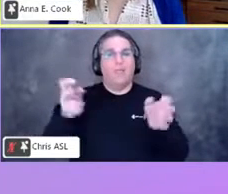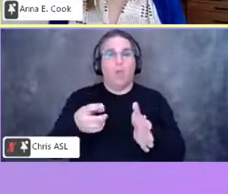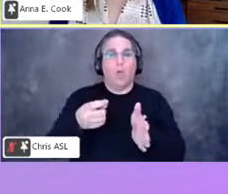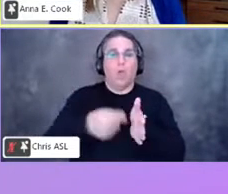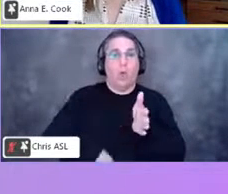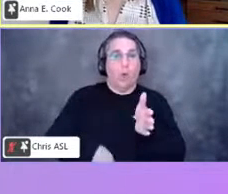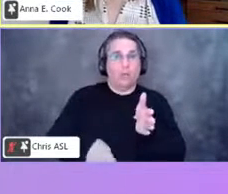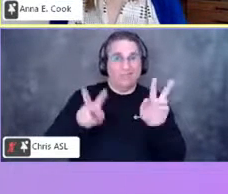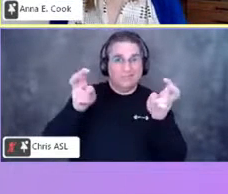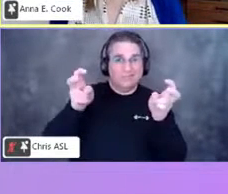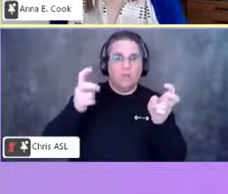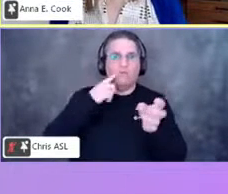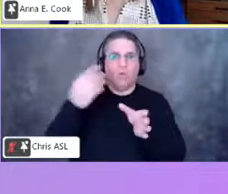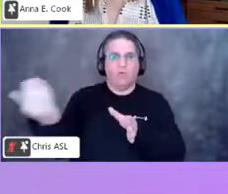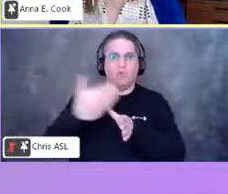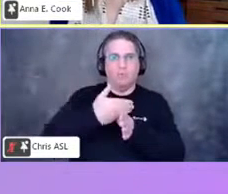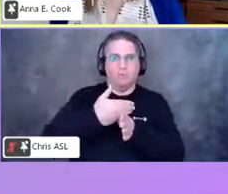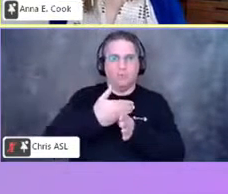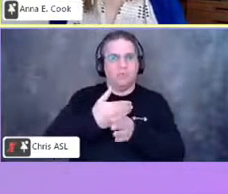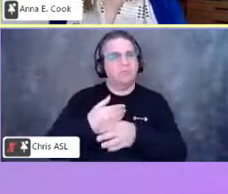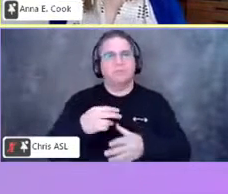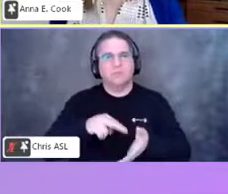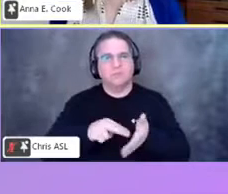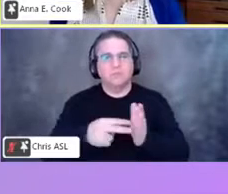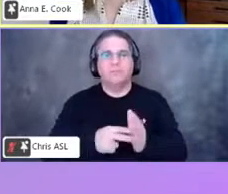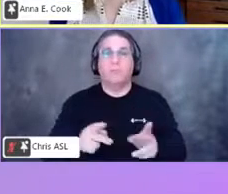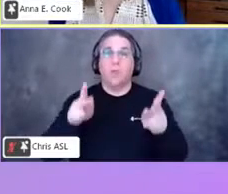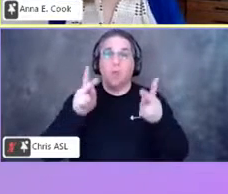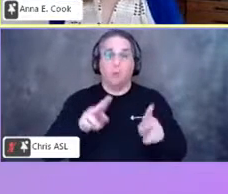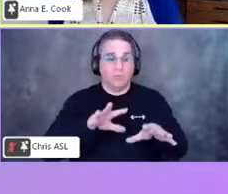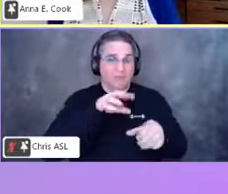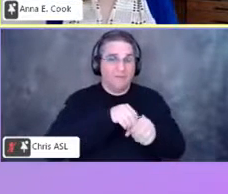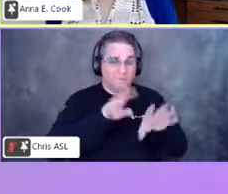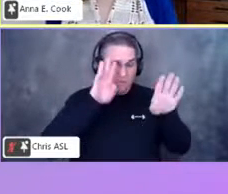people move between focused activity and states where they're taking in information